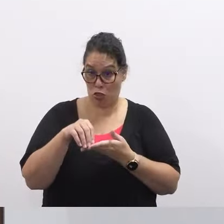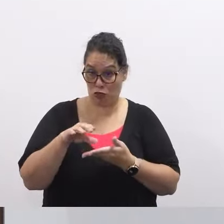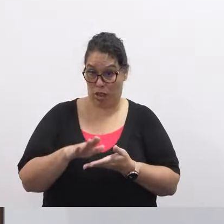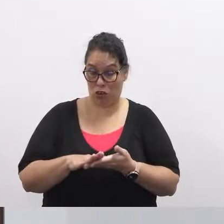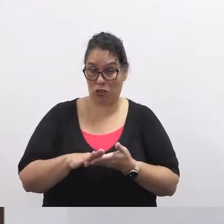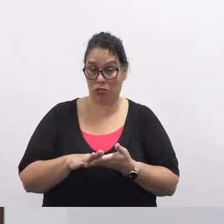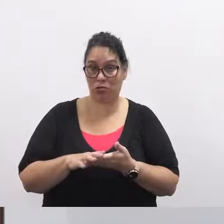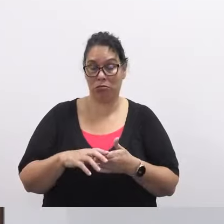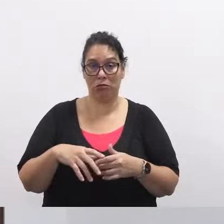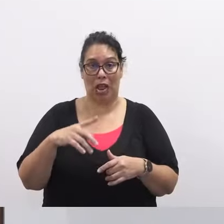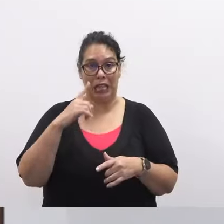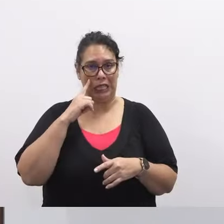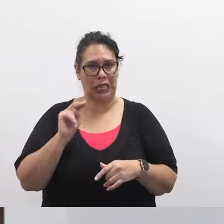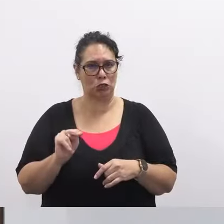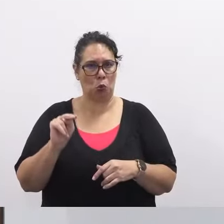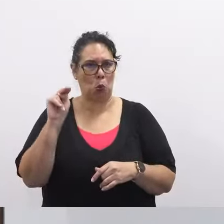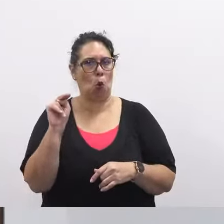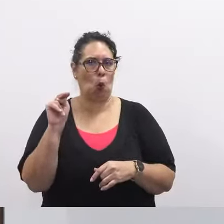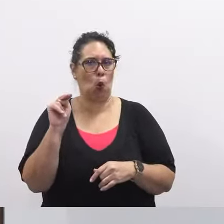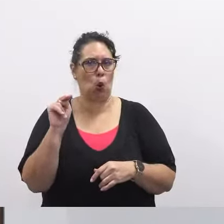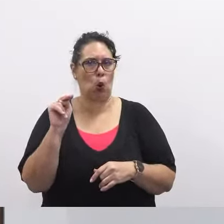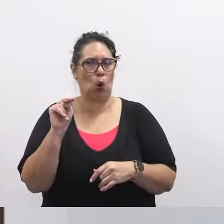think that's north of Conant